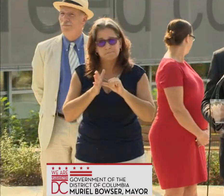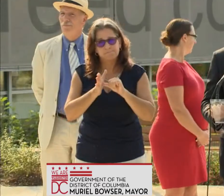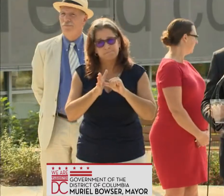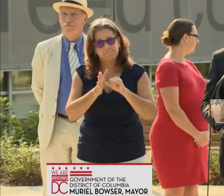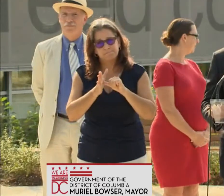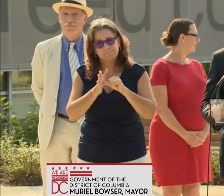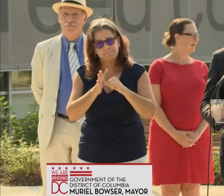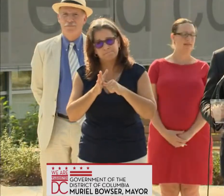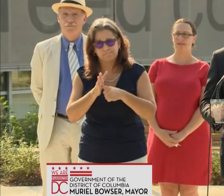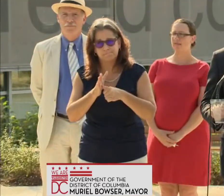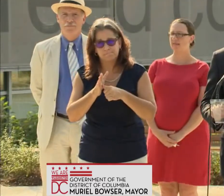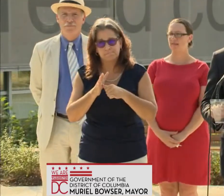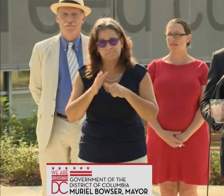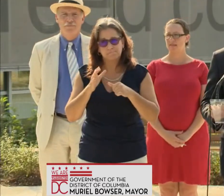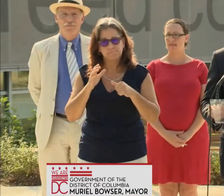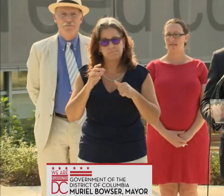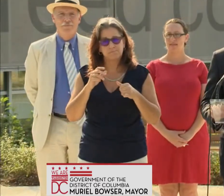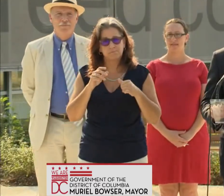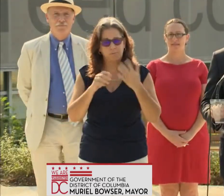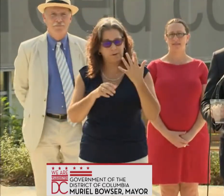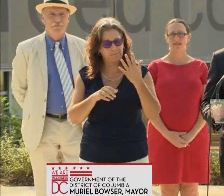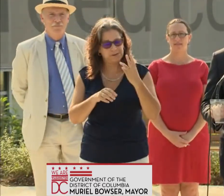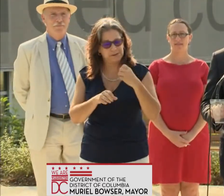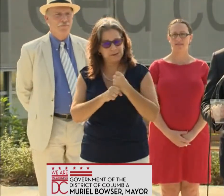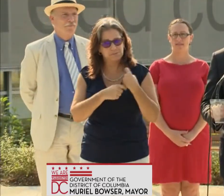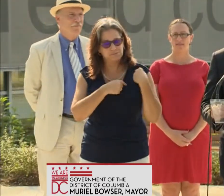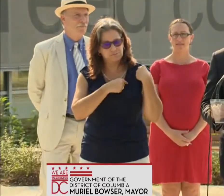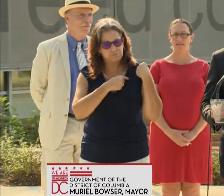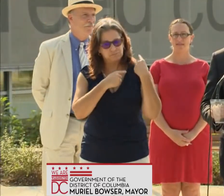it happen so thank you all very much congratulations on the first day of